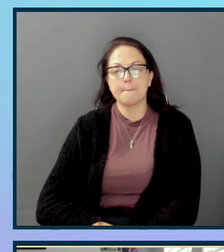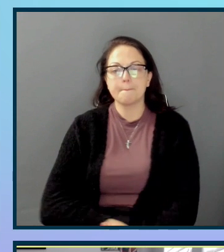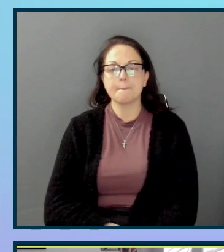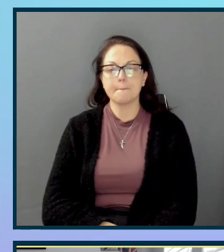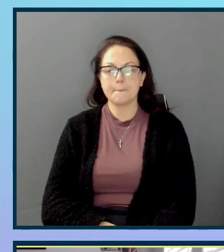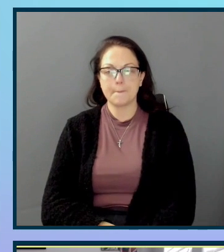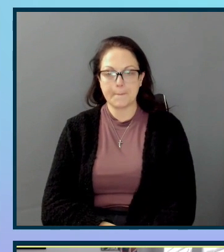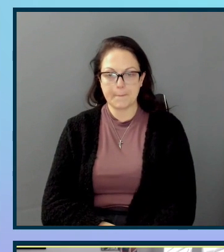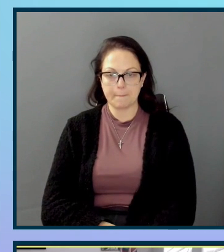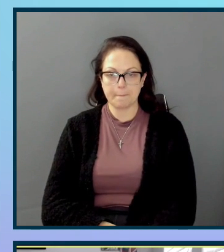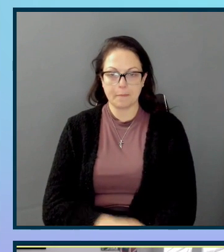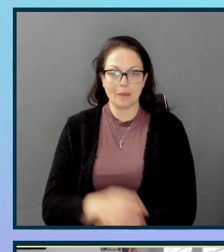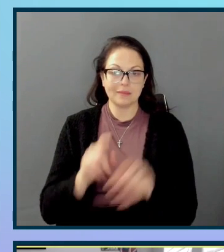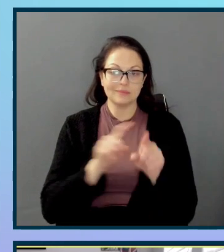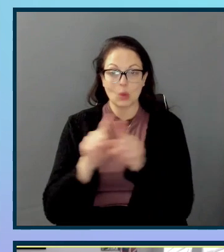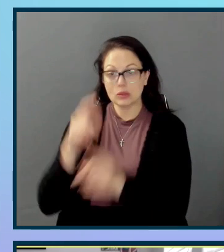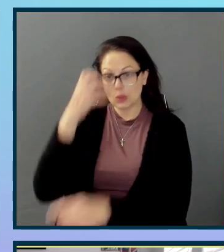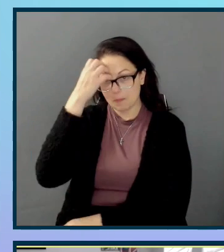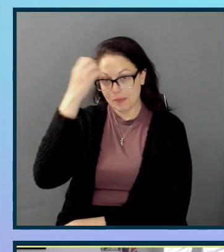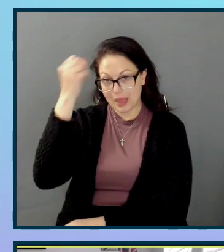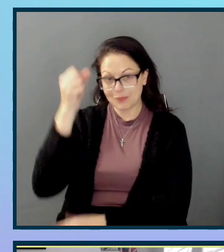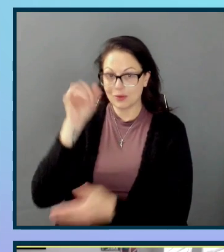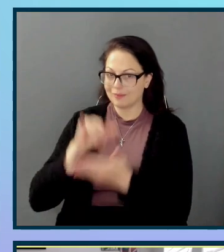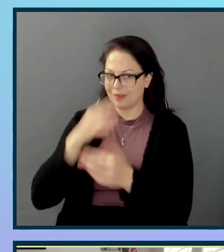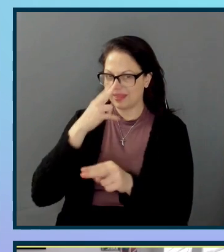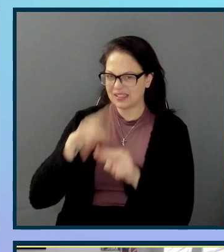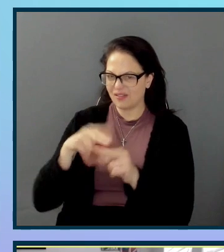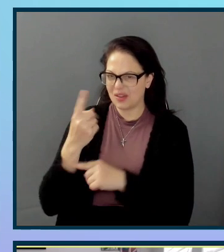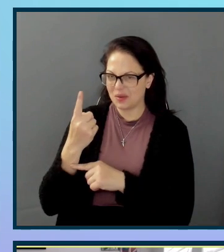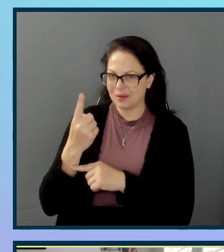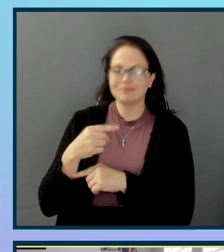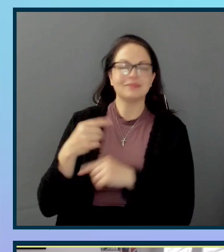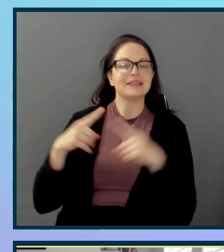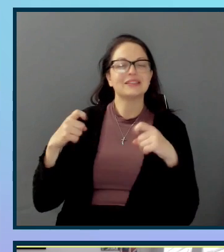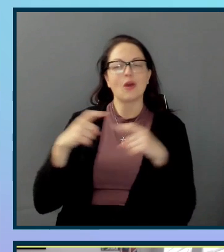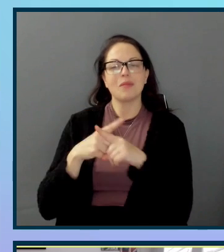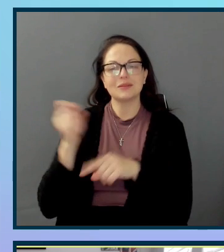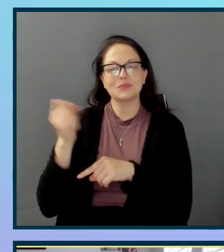Then we also have memory. Memory's a fun one because it's super complex as well. We often think about memory